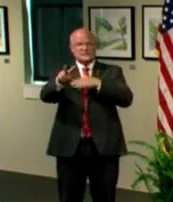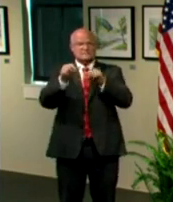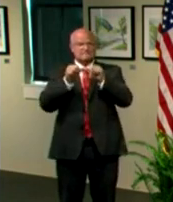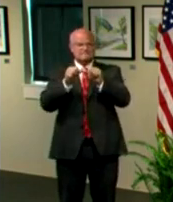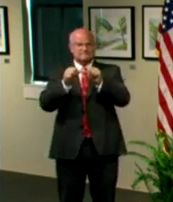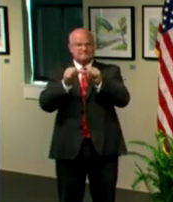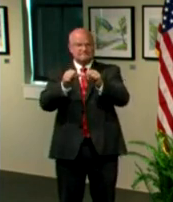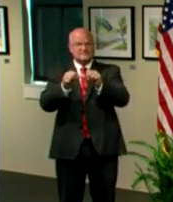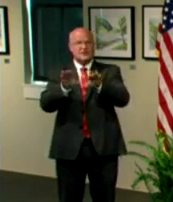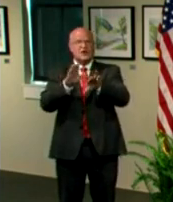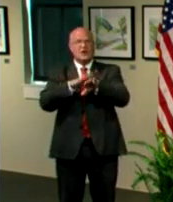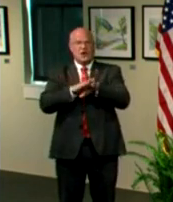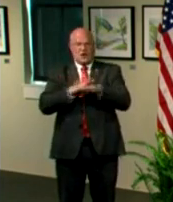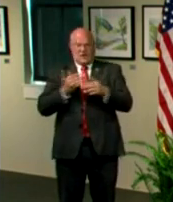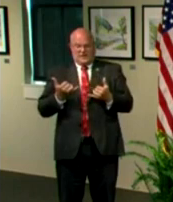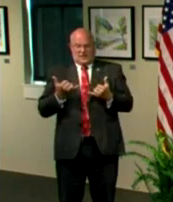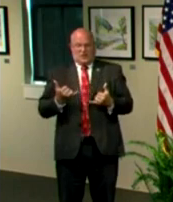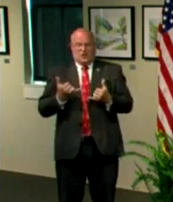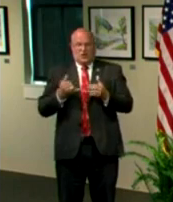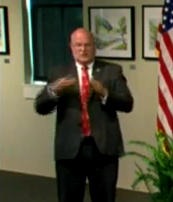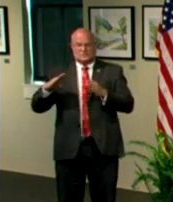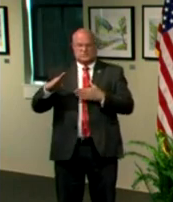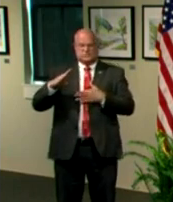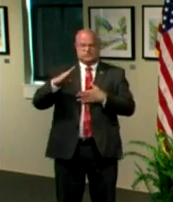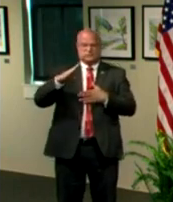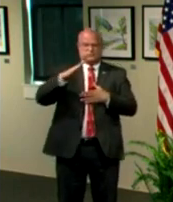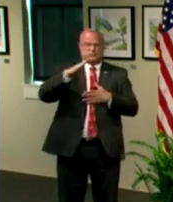ON THE MODELING THAT THEY DO